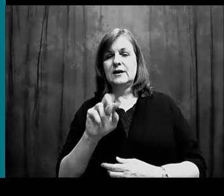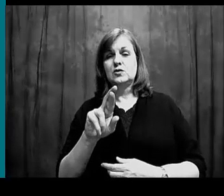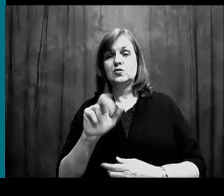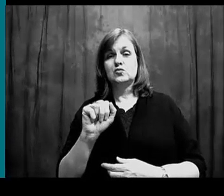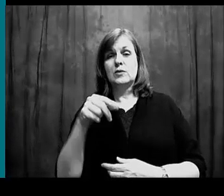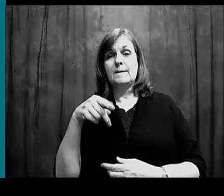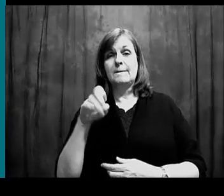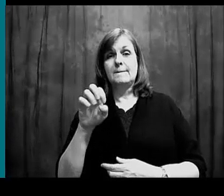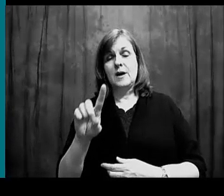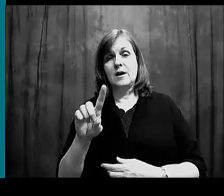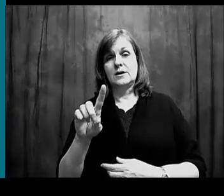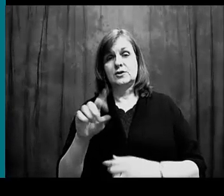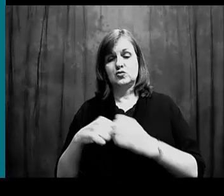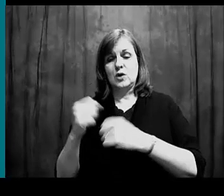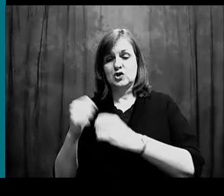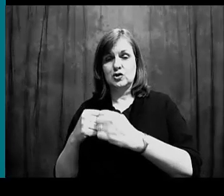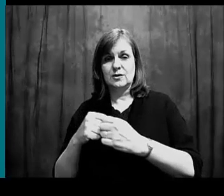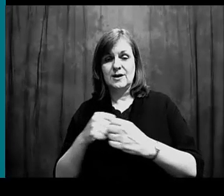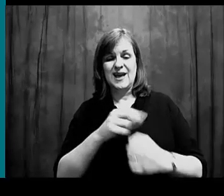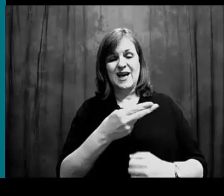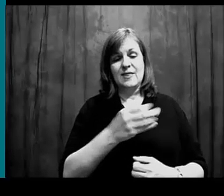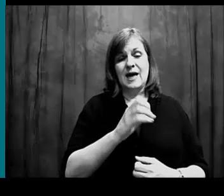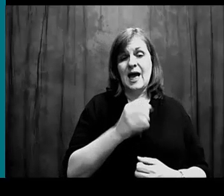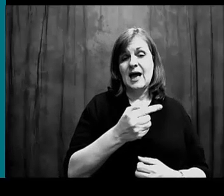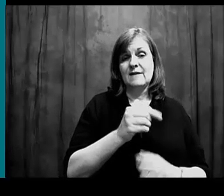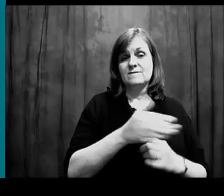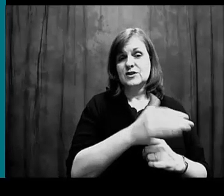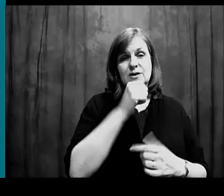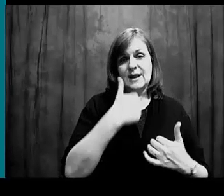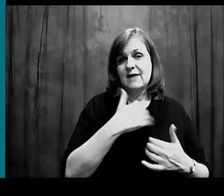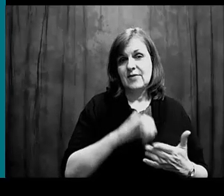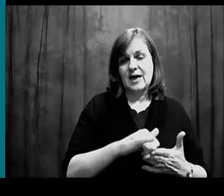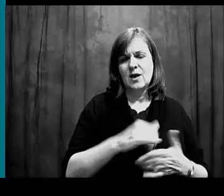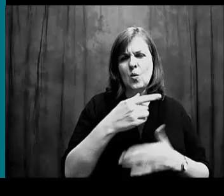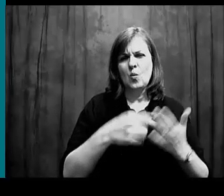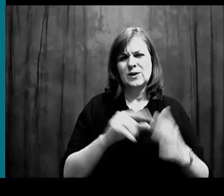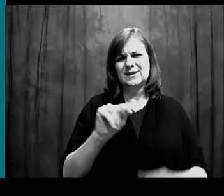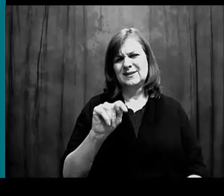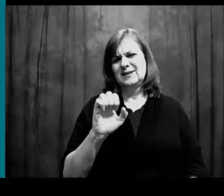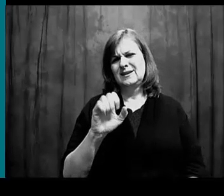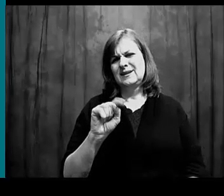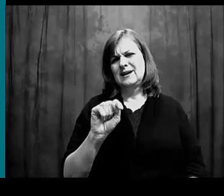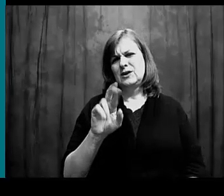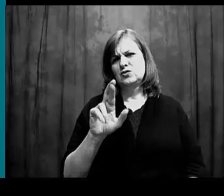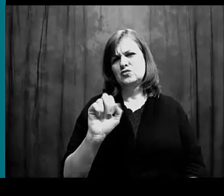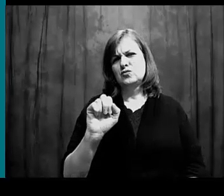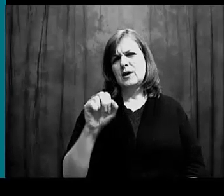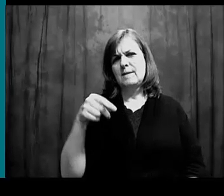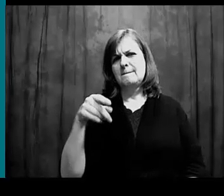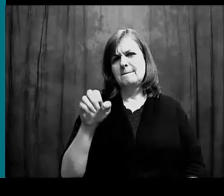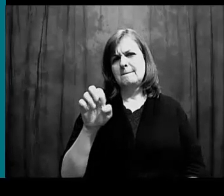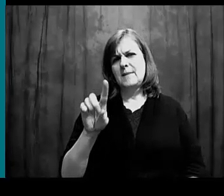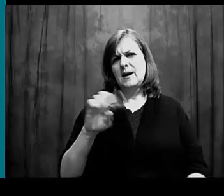so thats suggesting that the hagfish does not have a tetrapod structure. What does tetrapod mean?